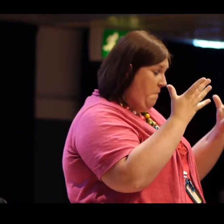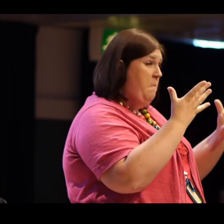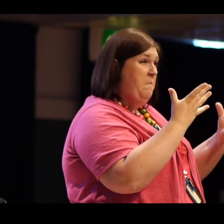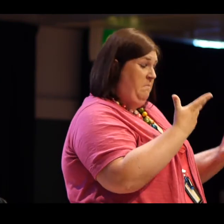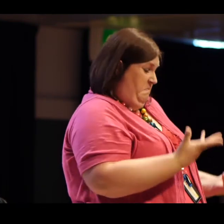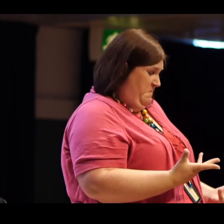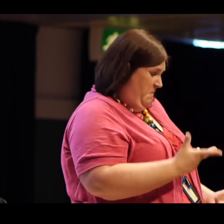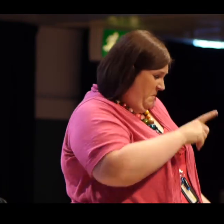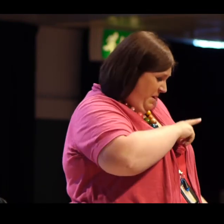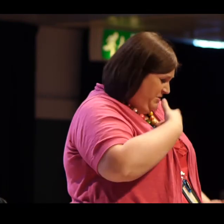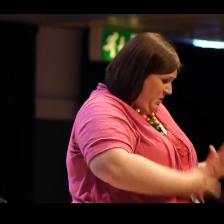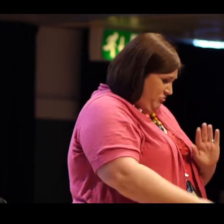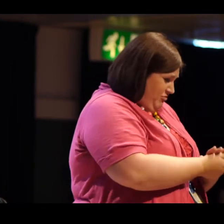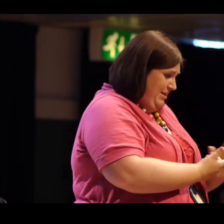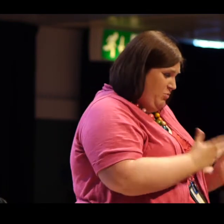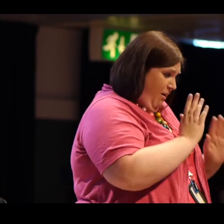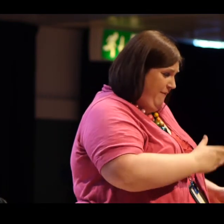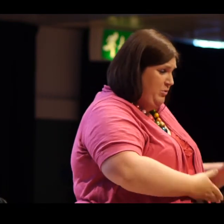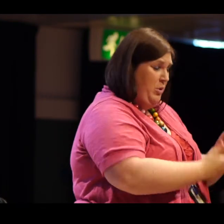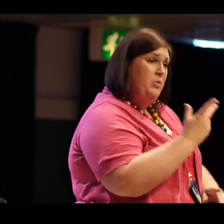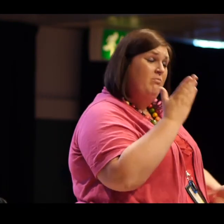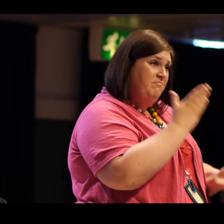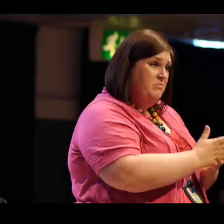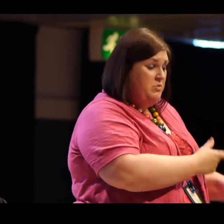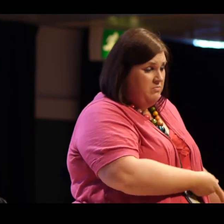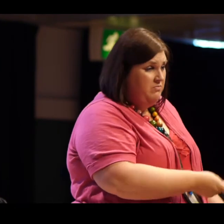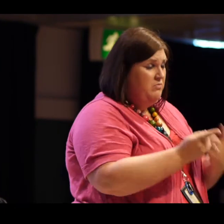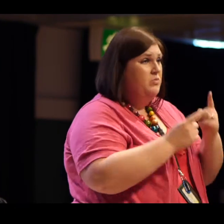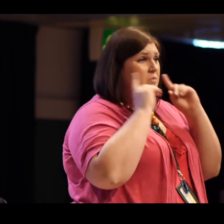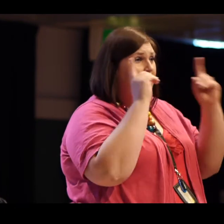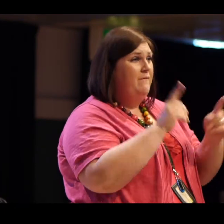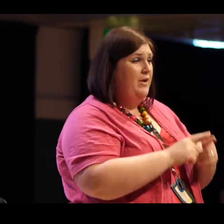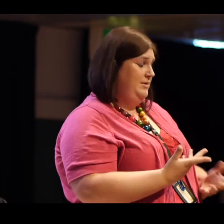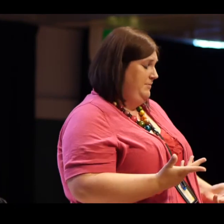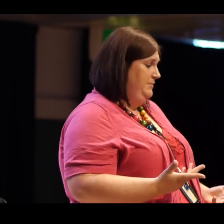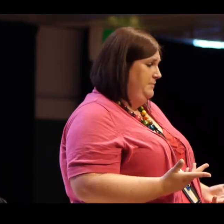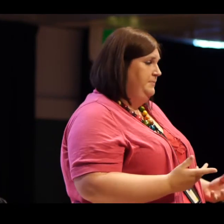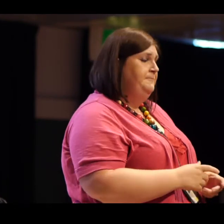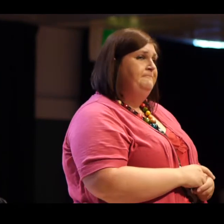and said, "Don't be ridiculous, Richard, you are going to University," "I won't hear any more about it."